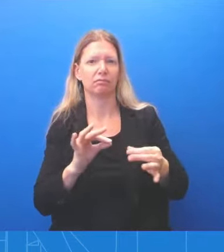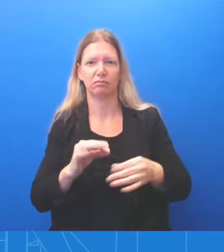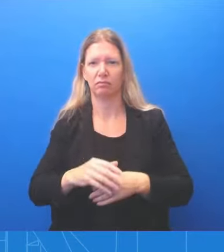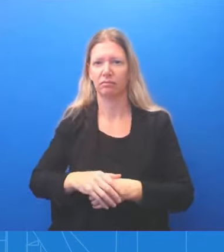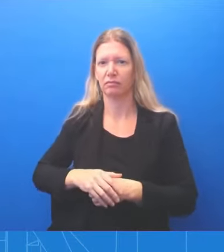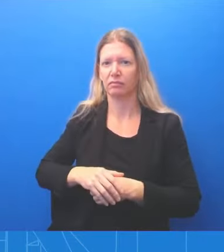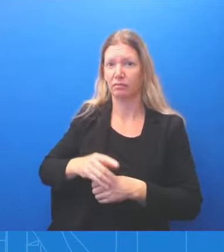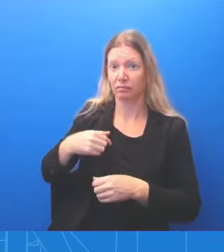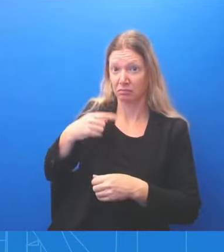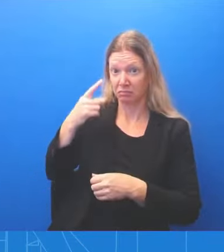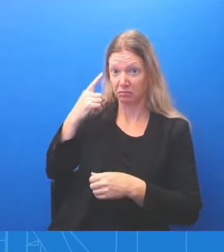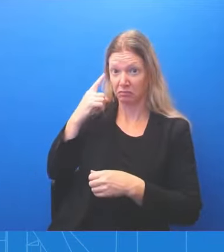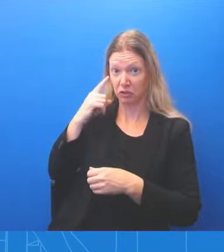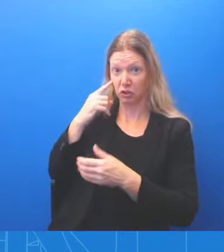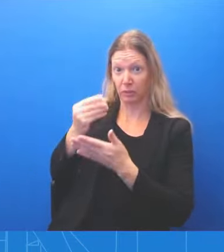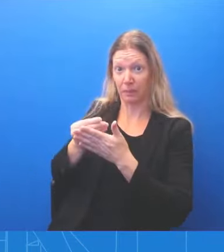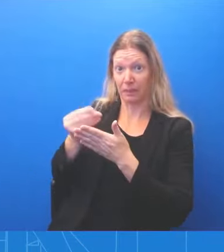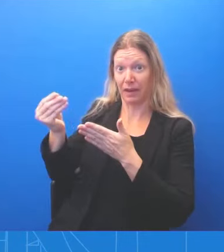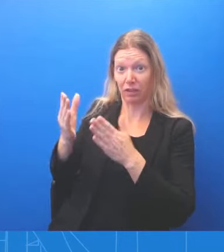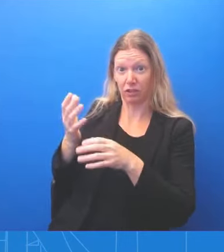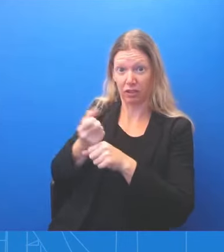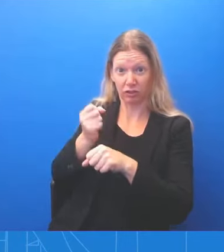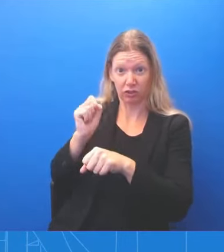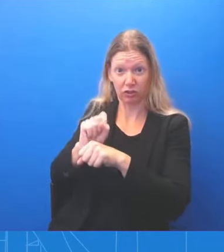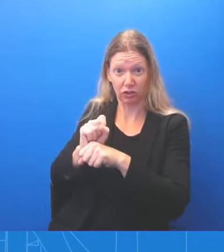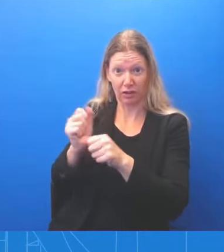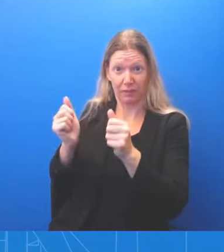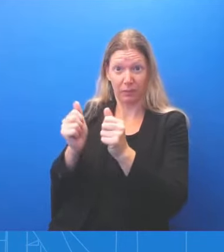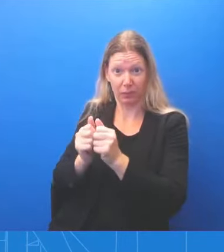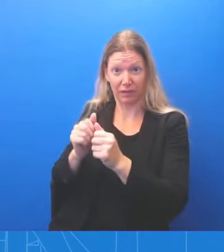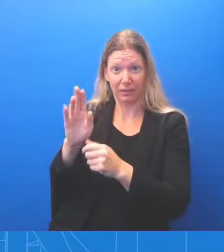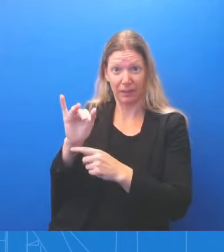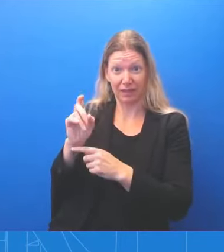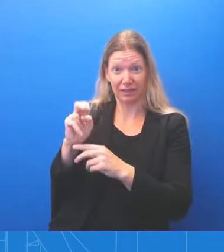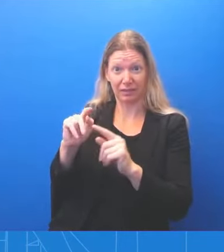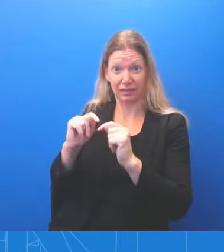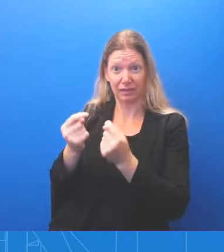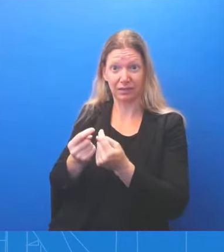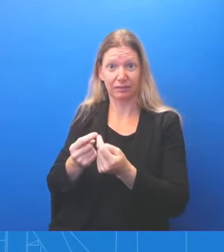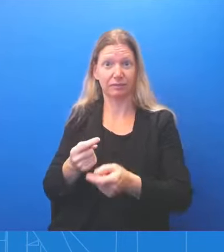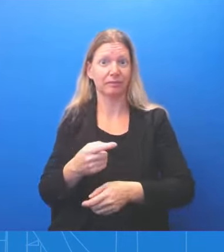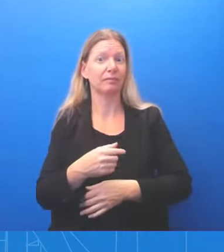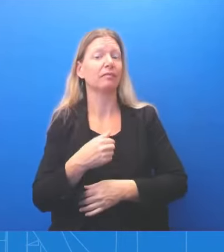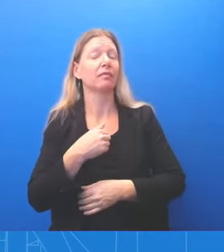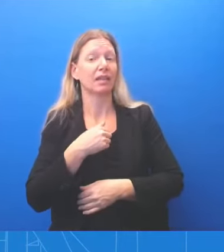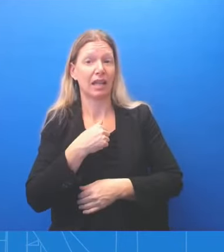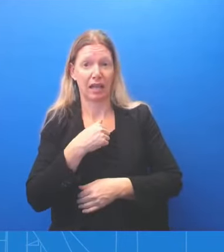Ms. Jean-Pierre: I hear -- I hear your question. The Press: -- quid pro quo? Ms. Jean-Pierre: I'm not going to get involved in this. That is a question for Hunter Biden's representatives.